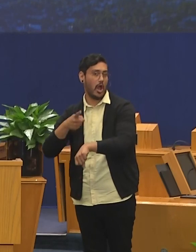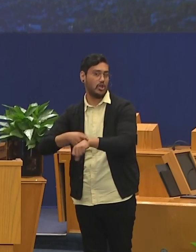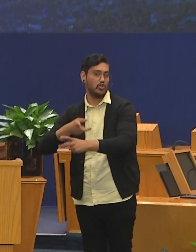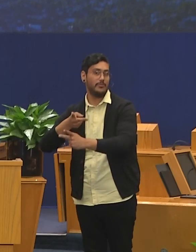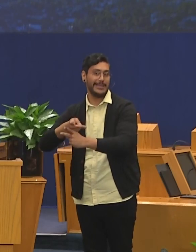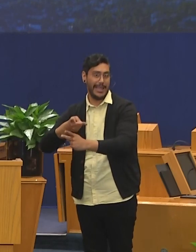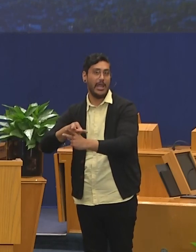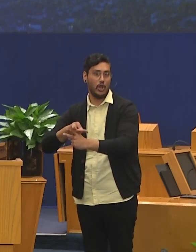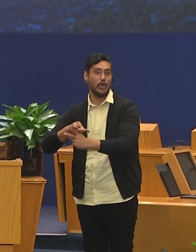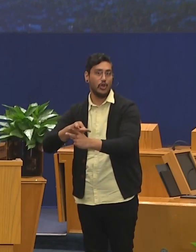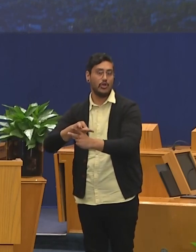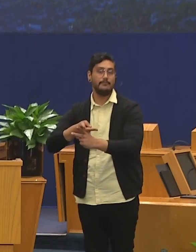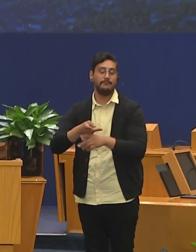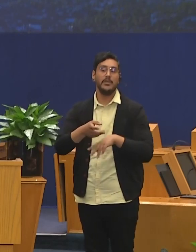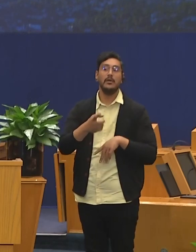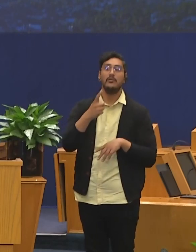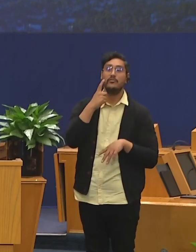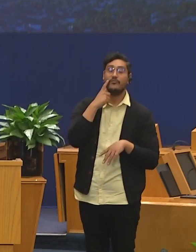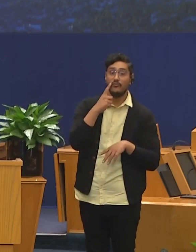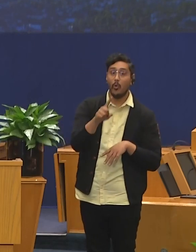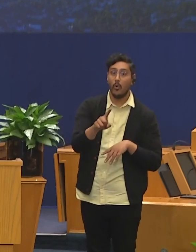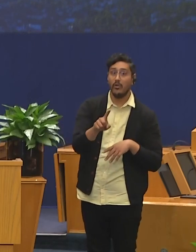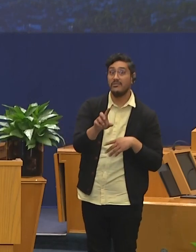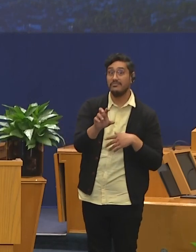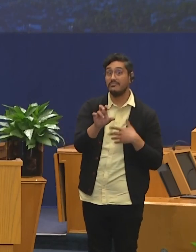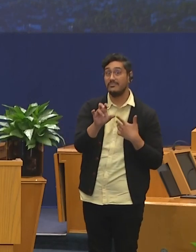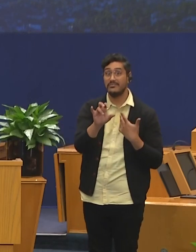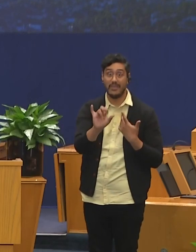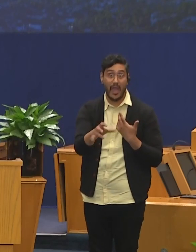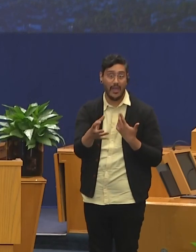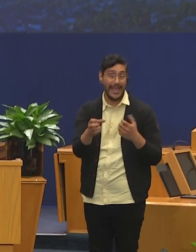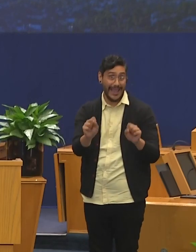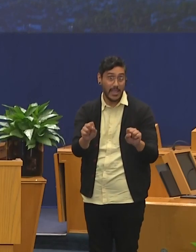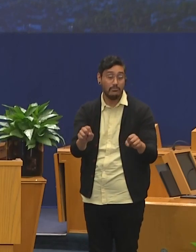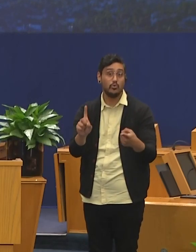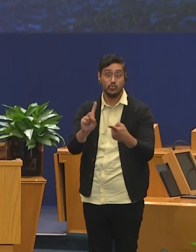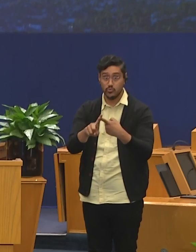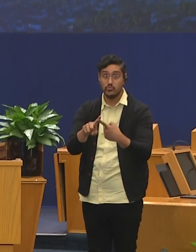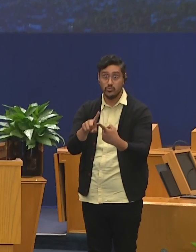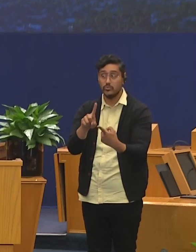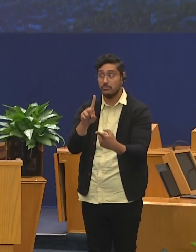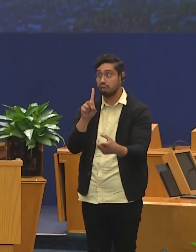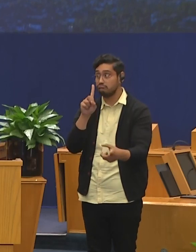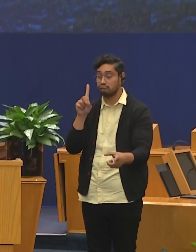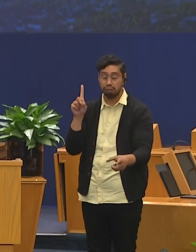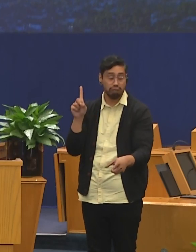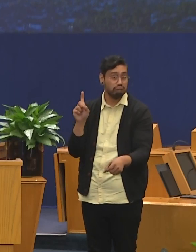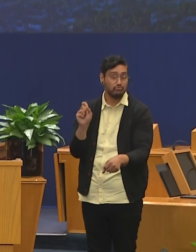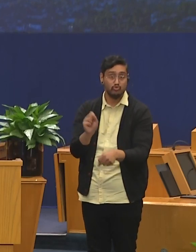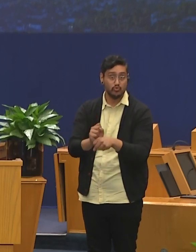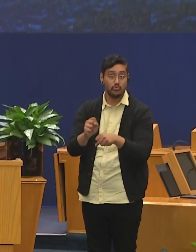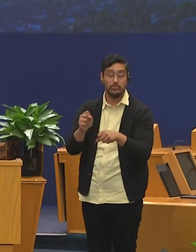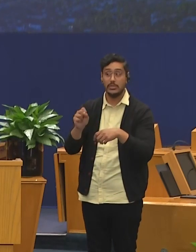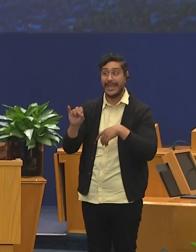INCLUDING LONG TERM CARE AND SKILLED NURSING FACILITIES, FOR,